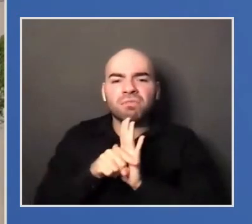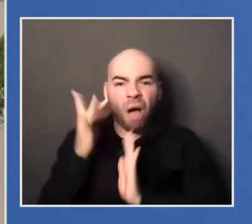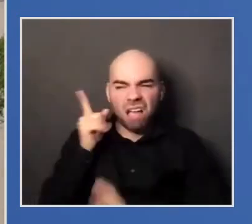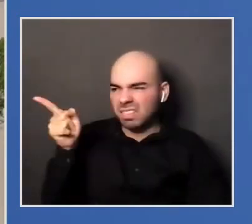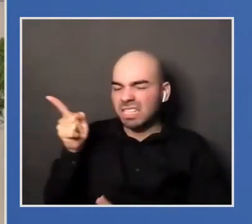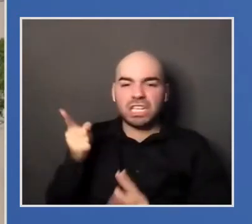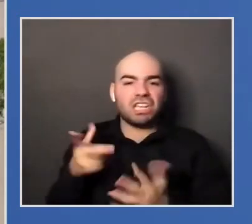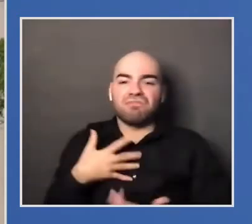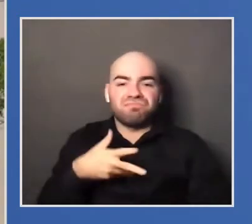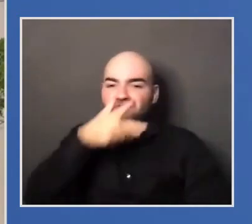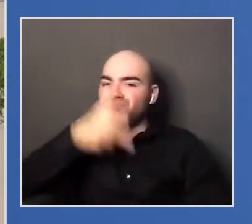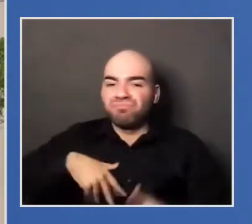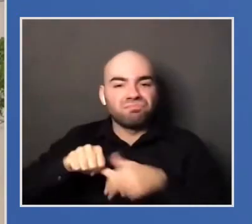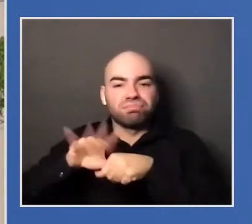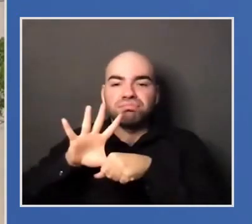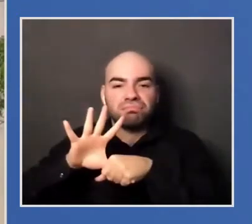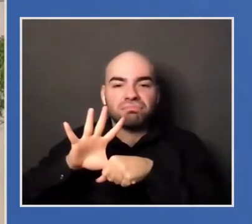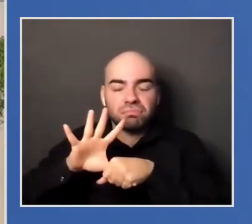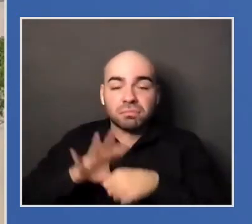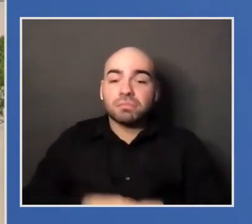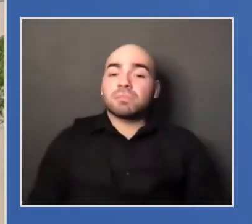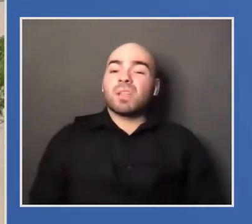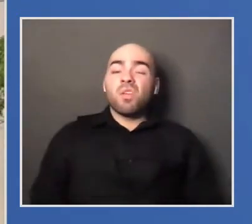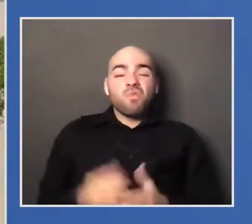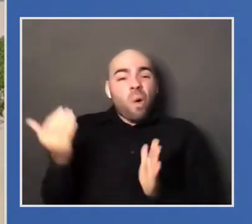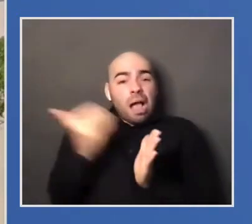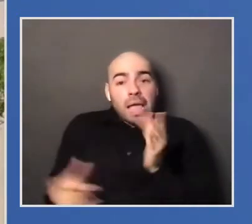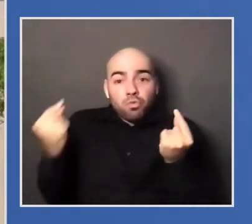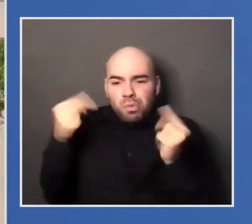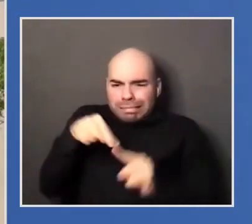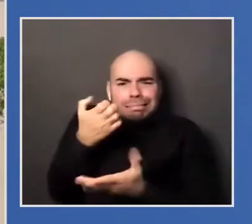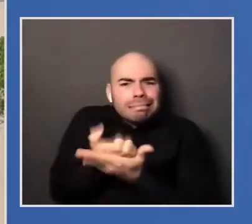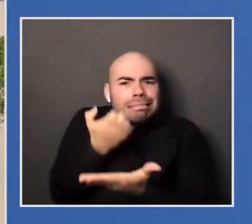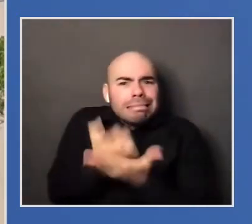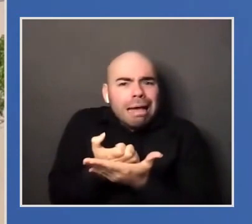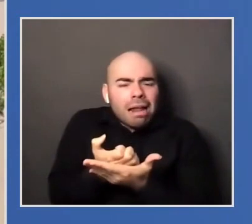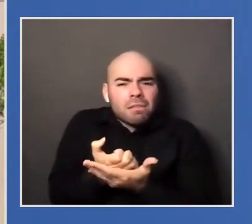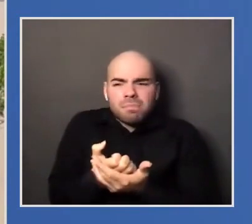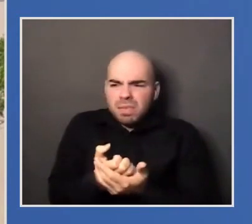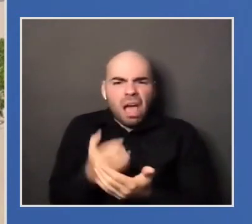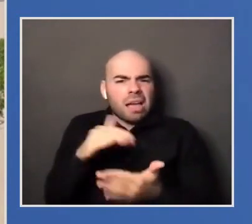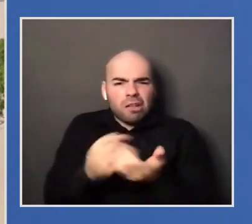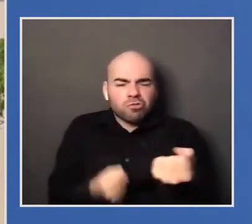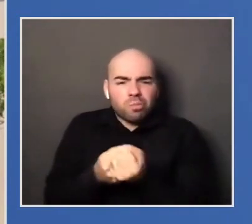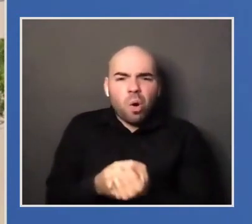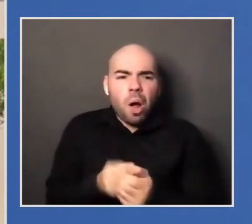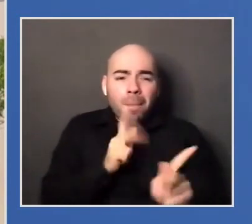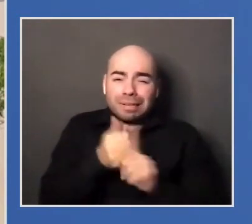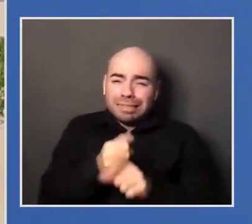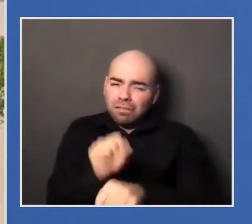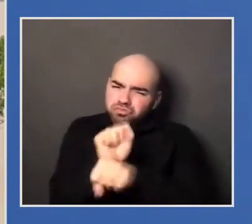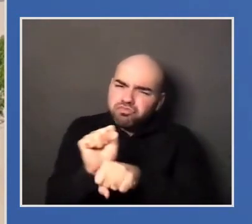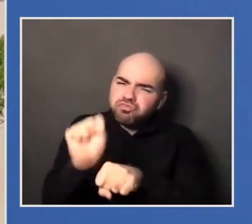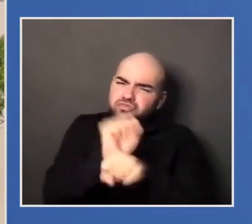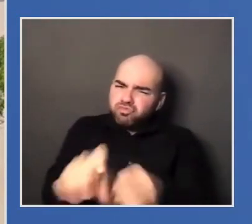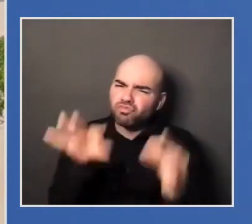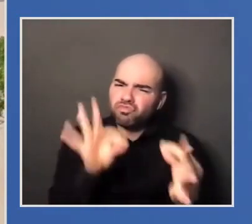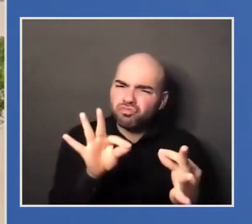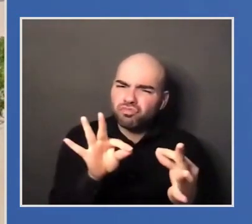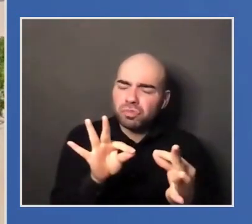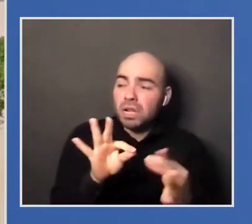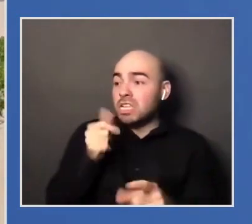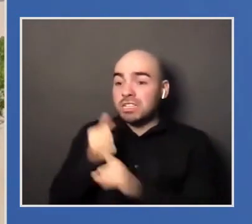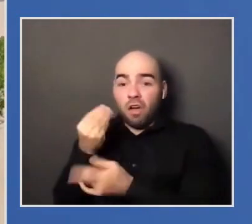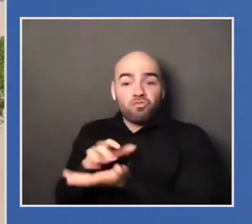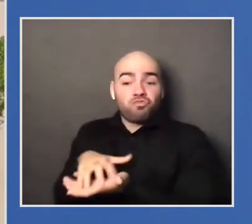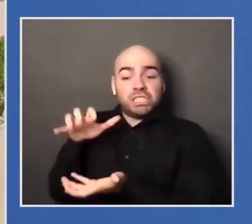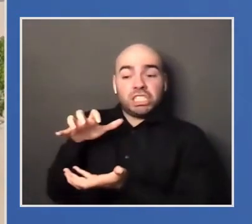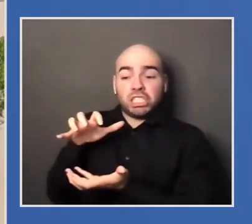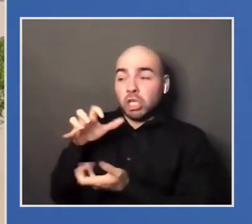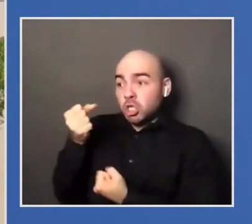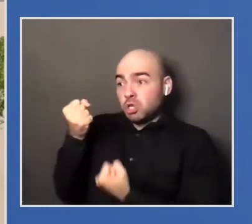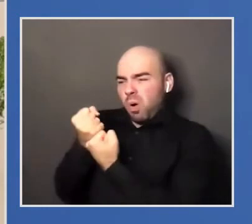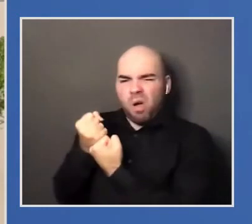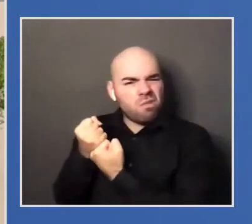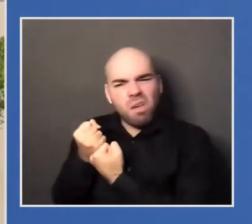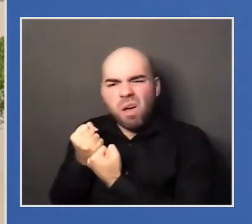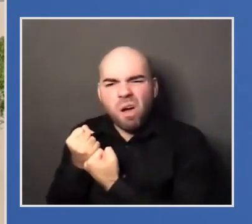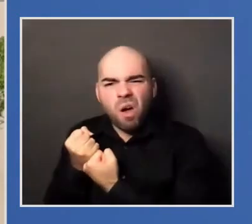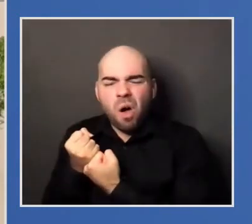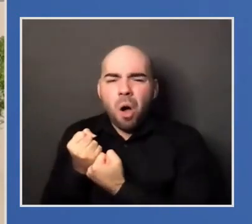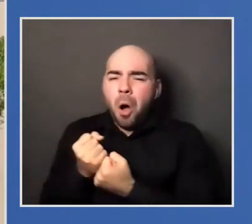TRUMP IS.